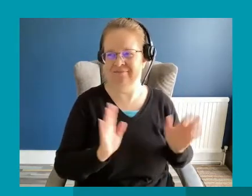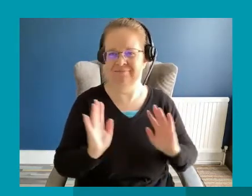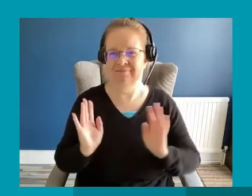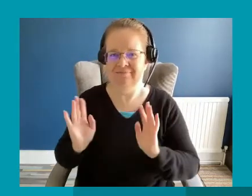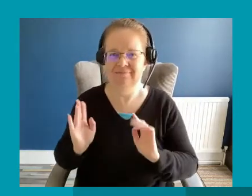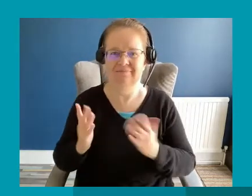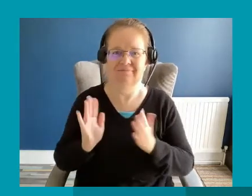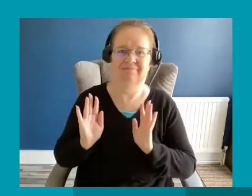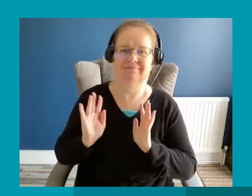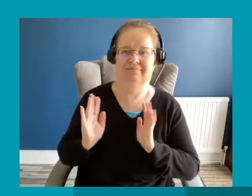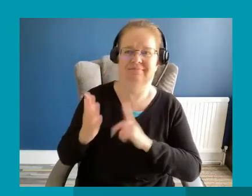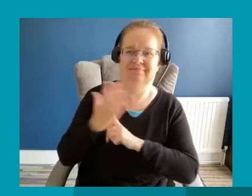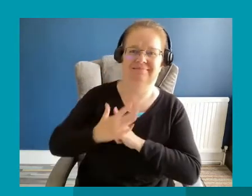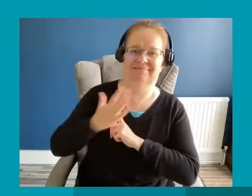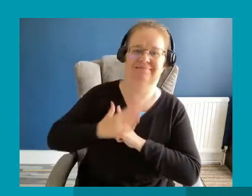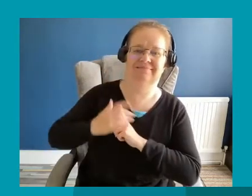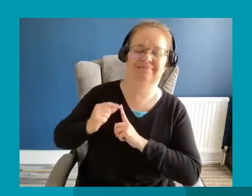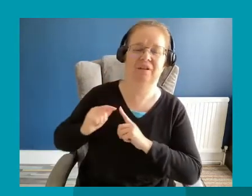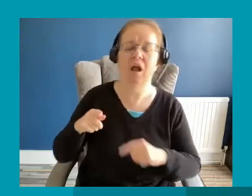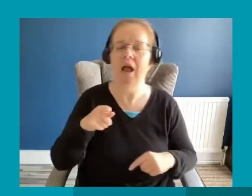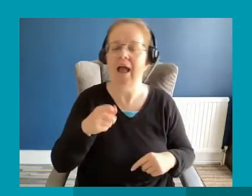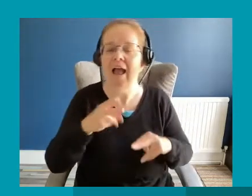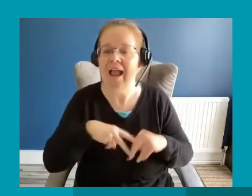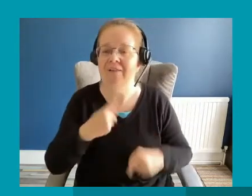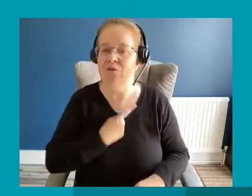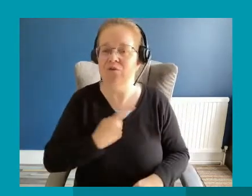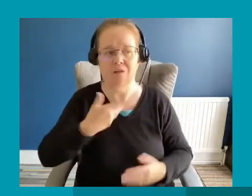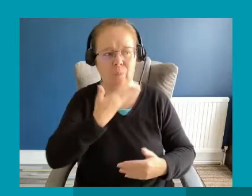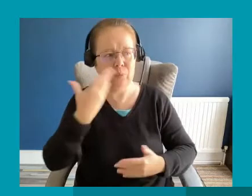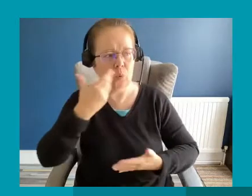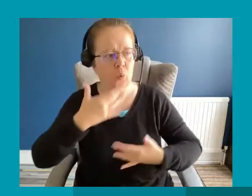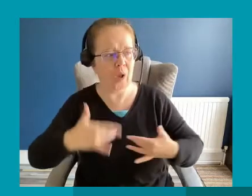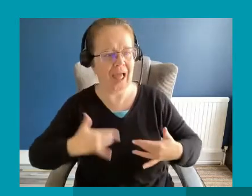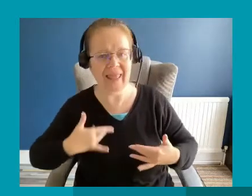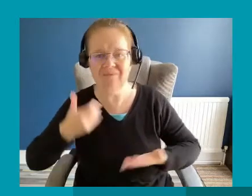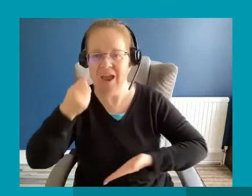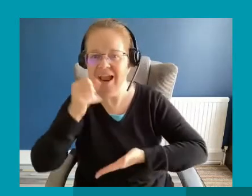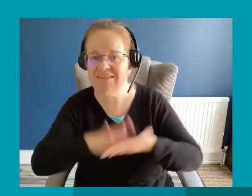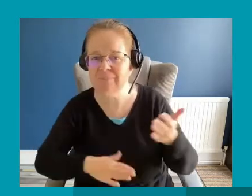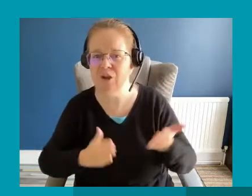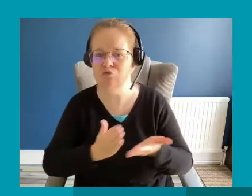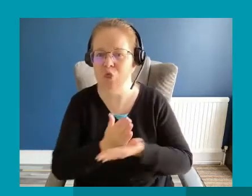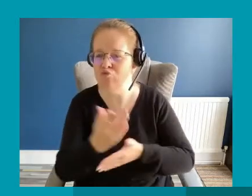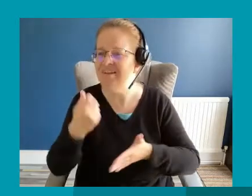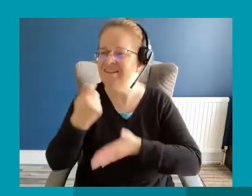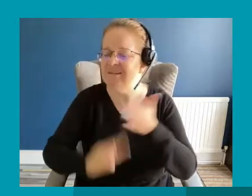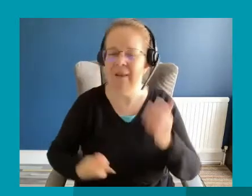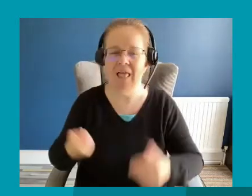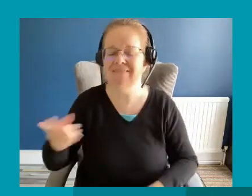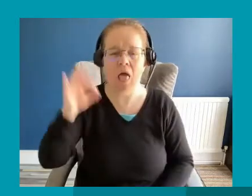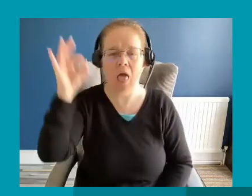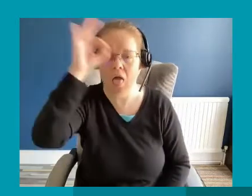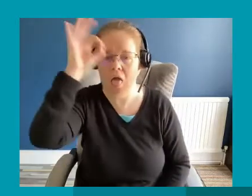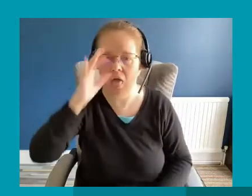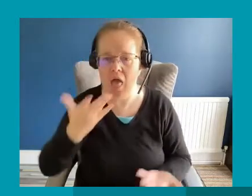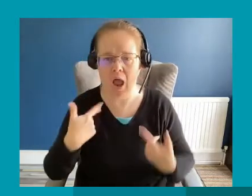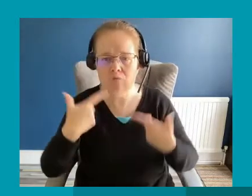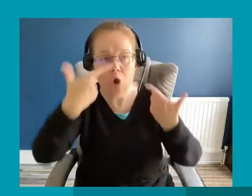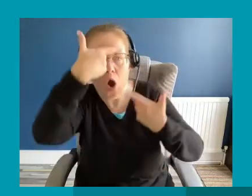you don't have a lived experience or you don't have a loved one or someone close to you, you just may not understand it.